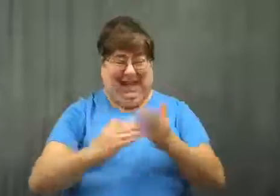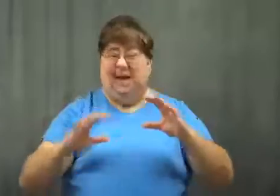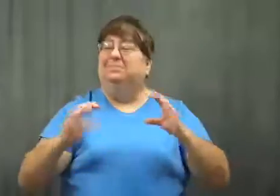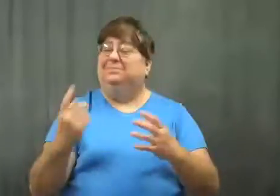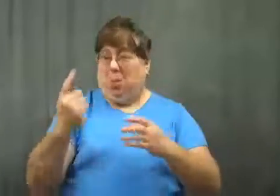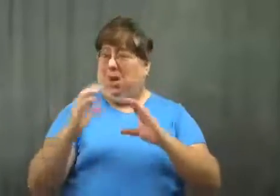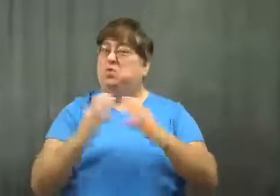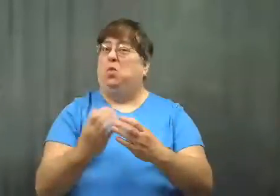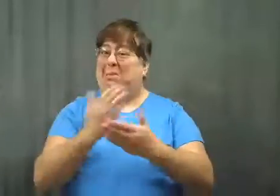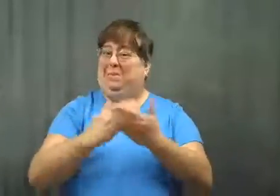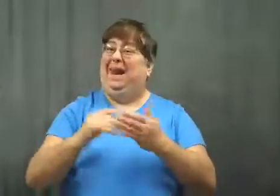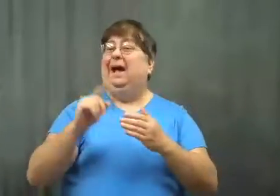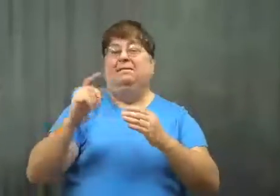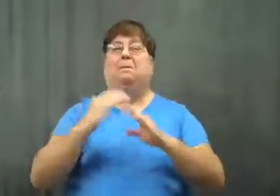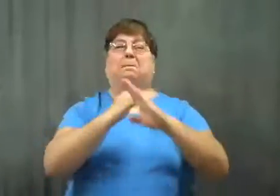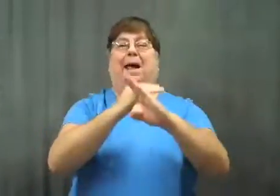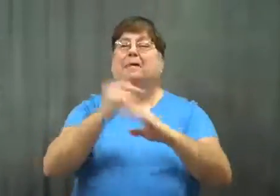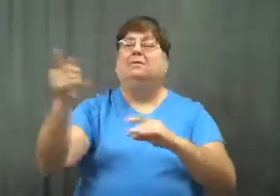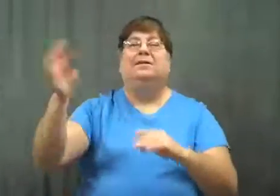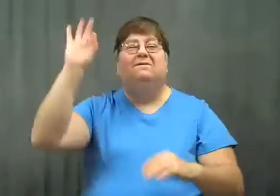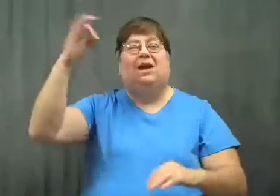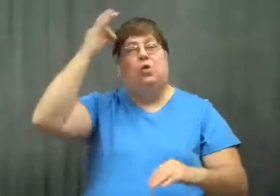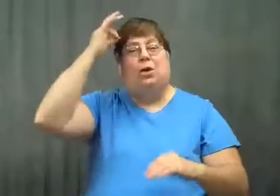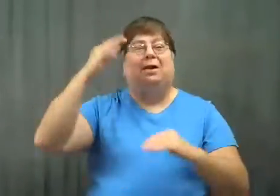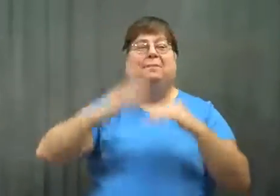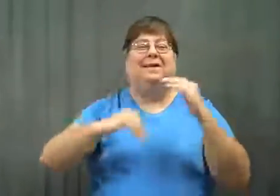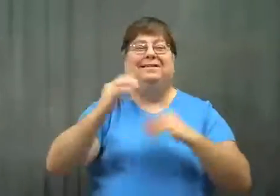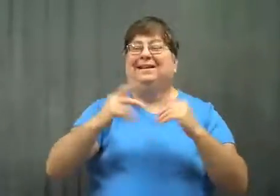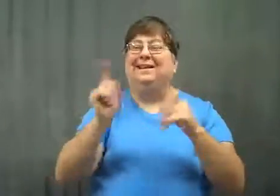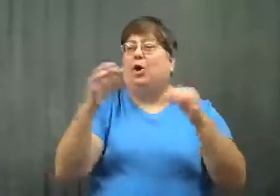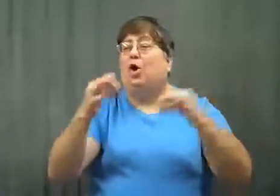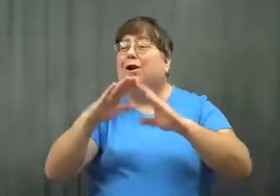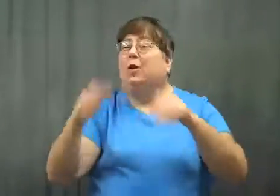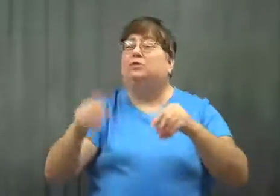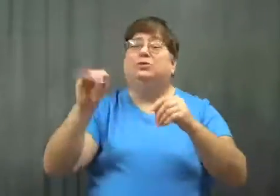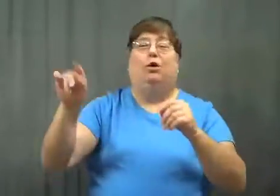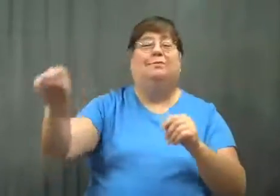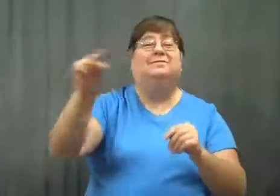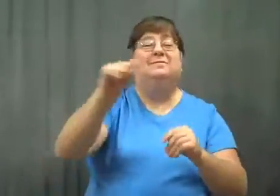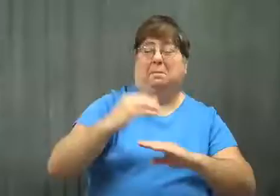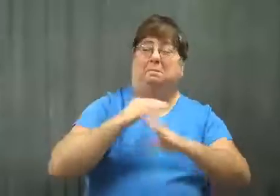One group was planning to block entrances to federal buildings such as courthouses,